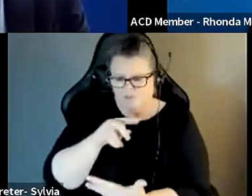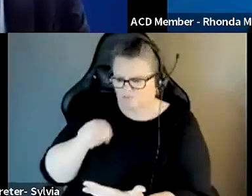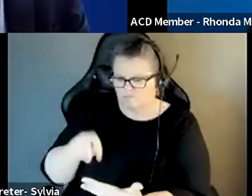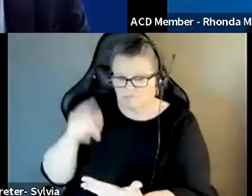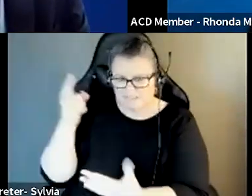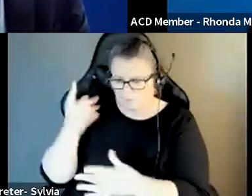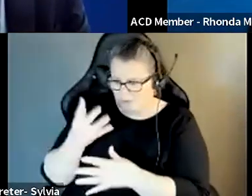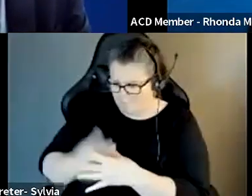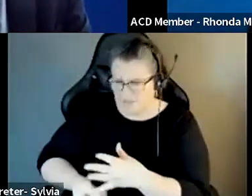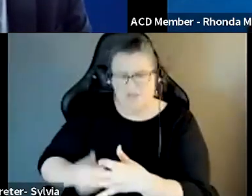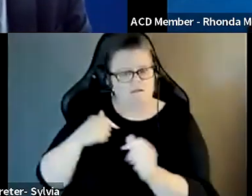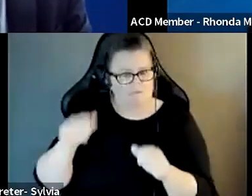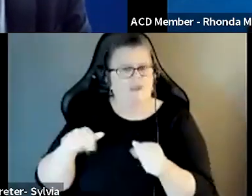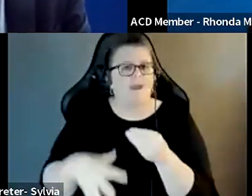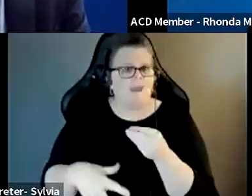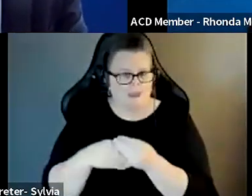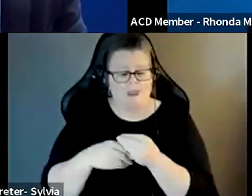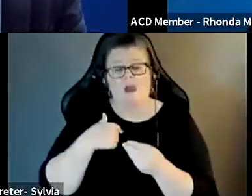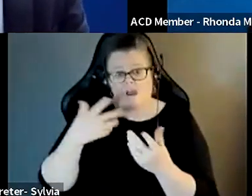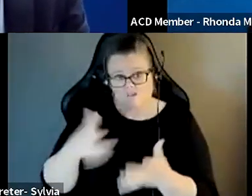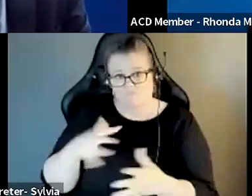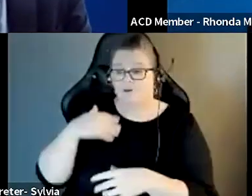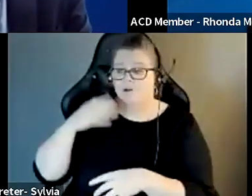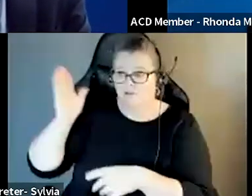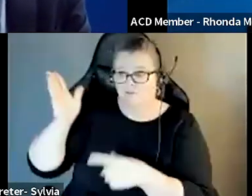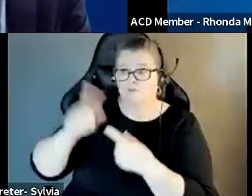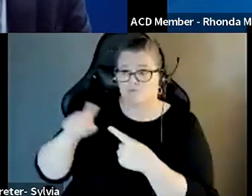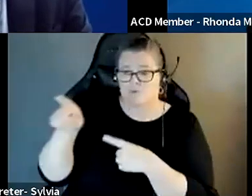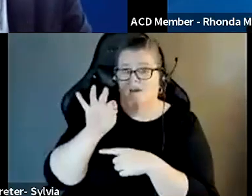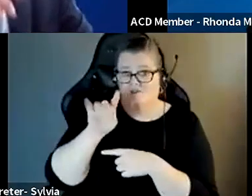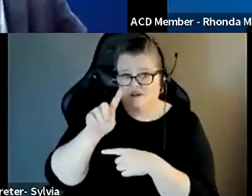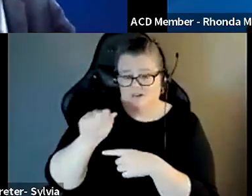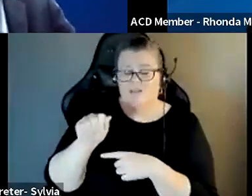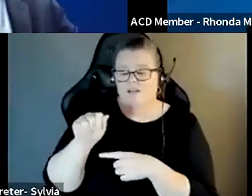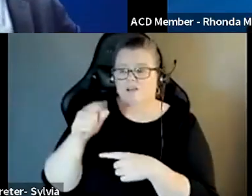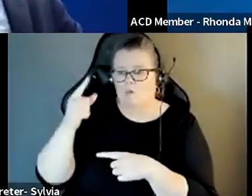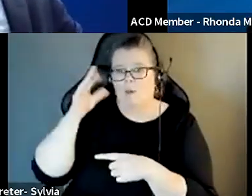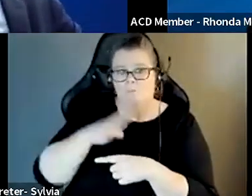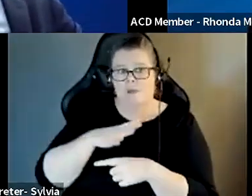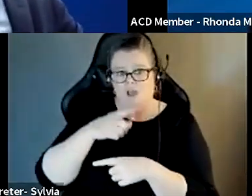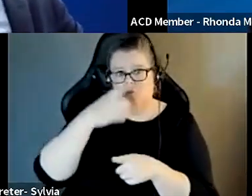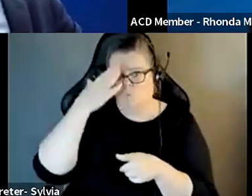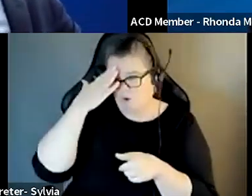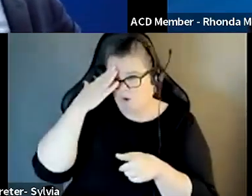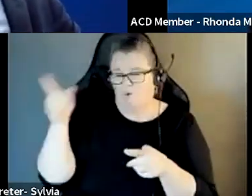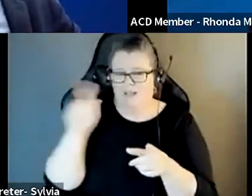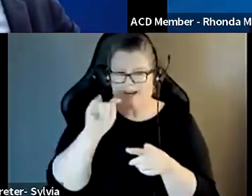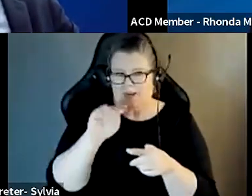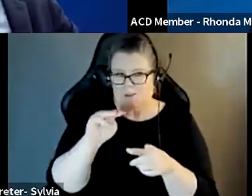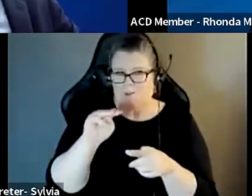I have already made a presentation to FDA on this and a guy you know, Tim Stenzel -- and so I've already talked to Tim about this.